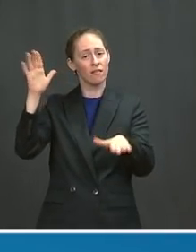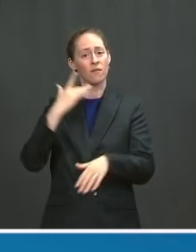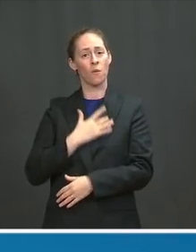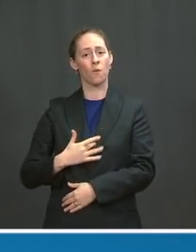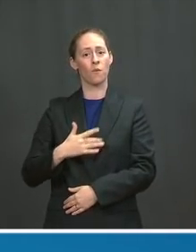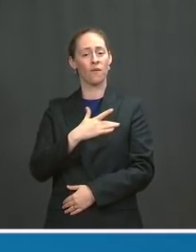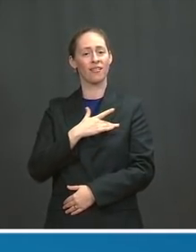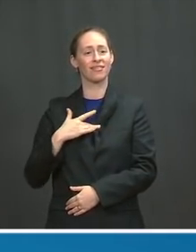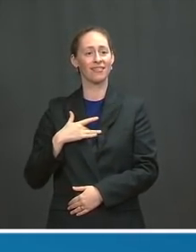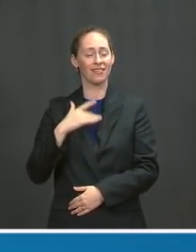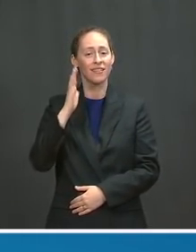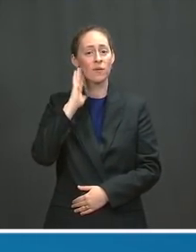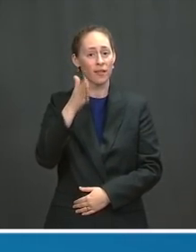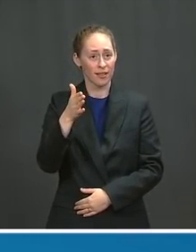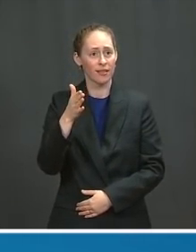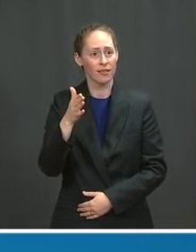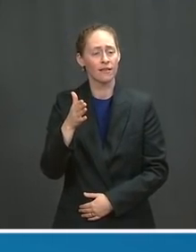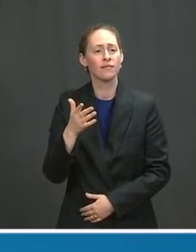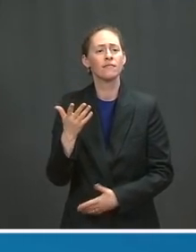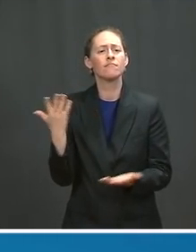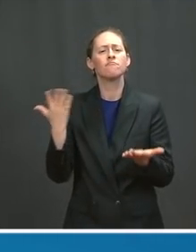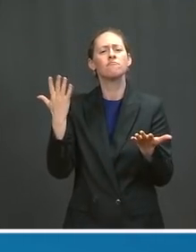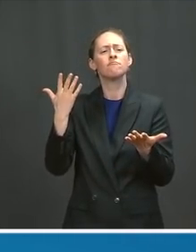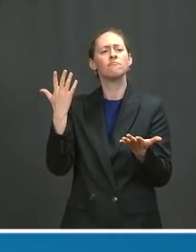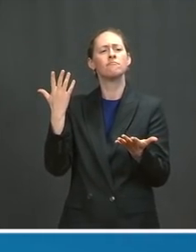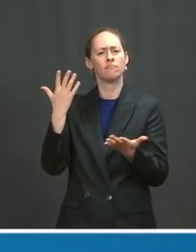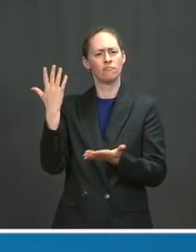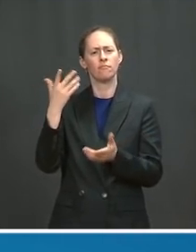and defend it against all enemies,